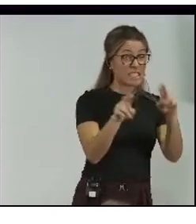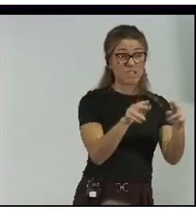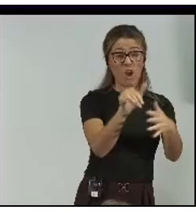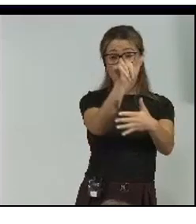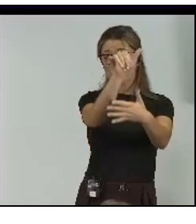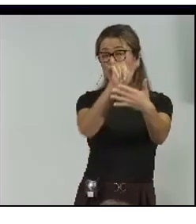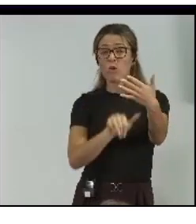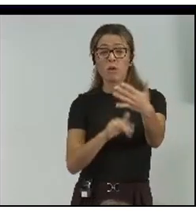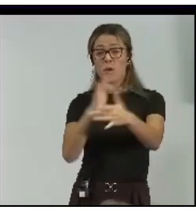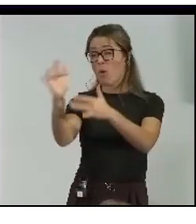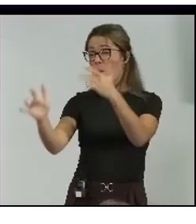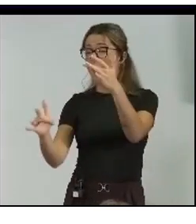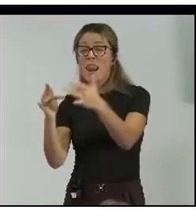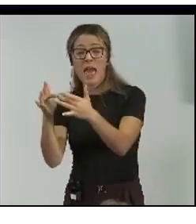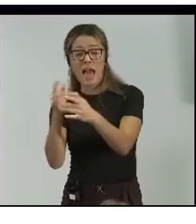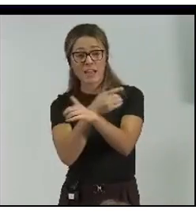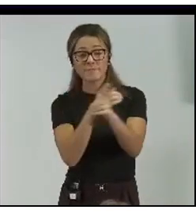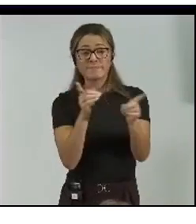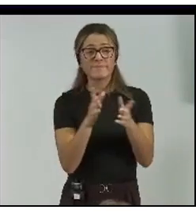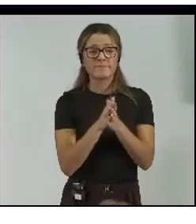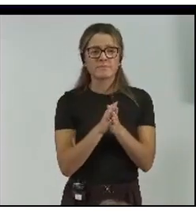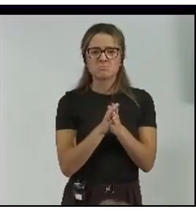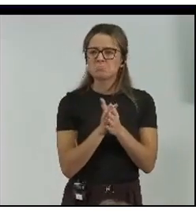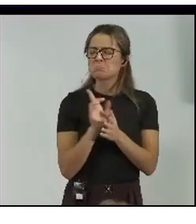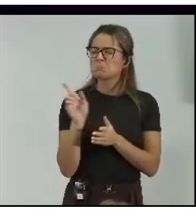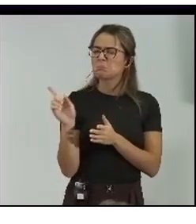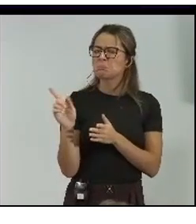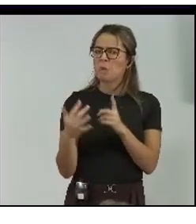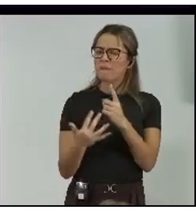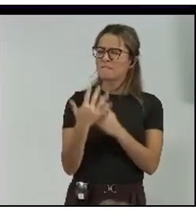How much of that sort of influence have you had in terms of change?